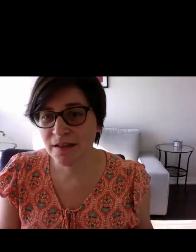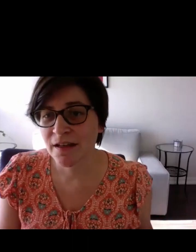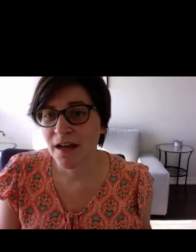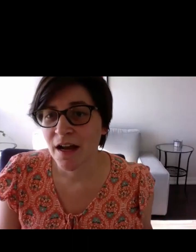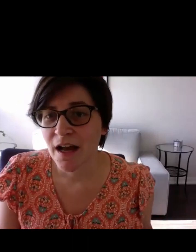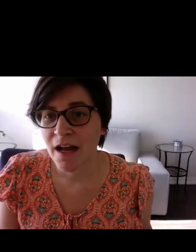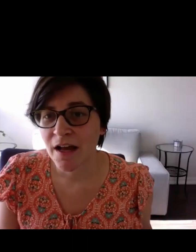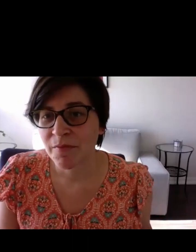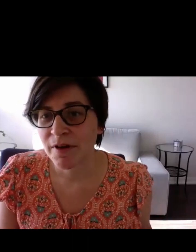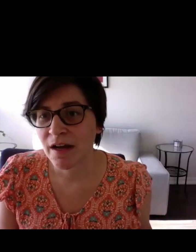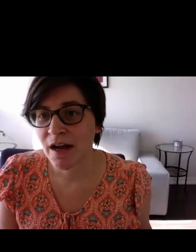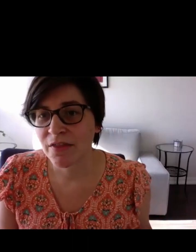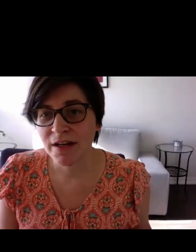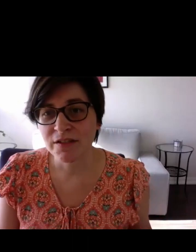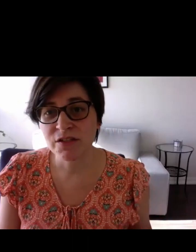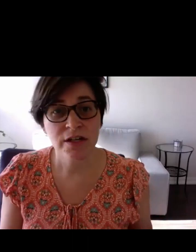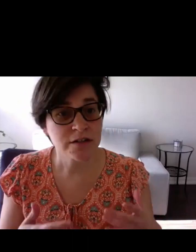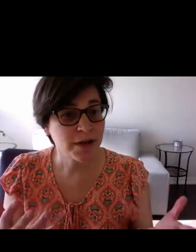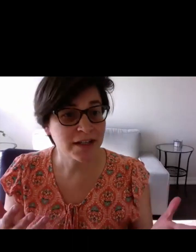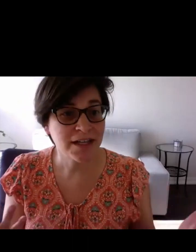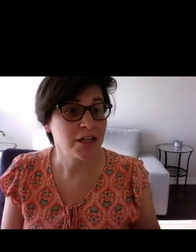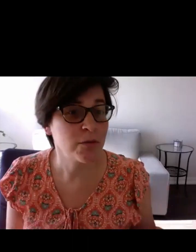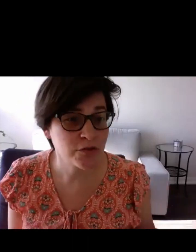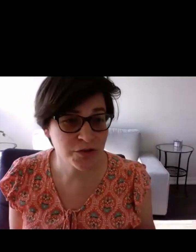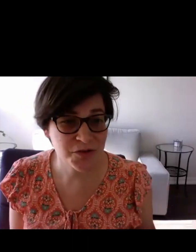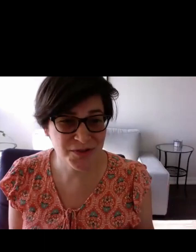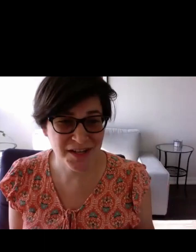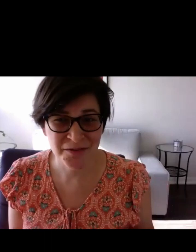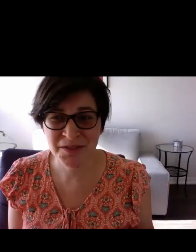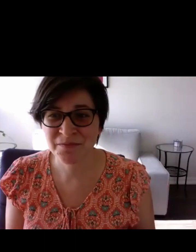I thought I’d start by letting you introduce yourselves.